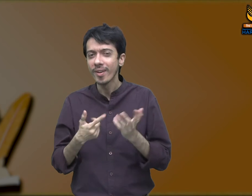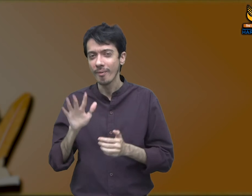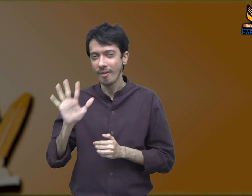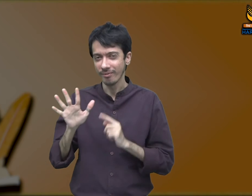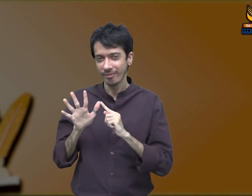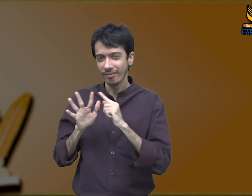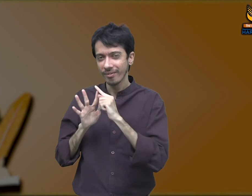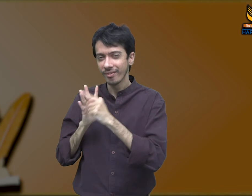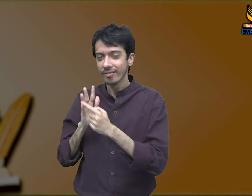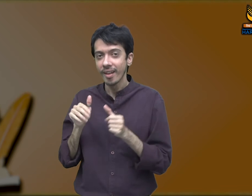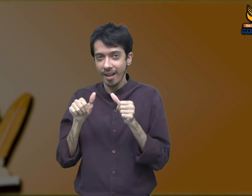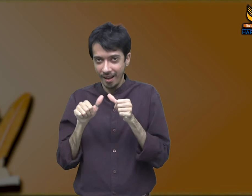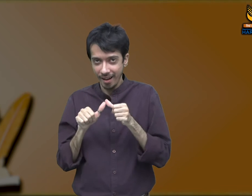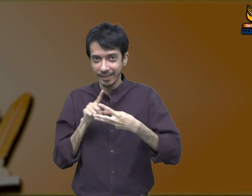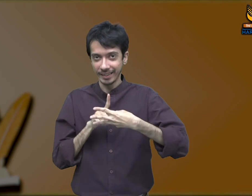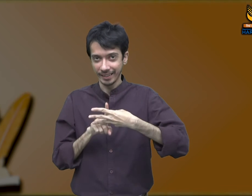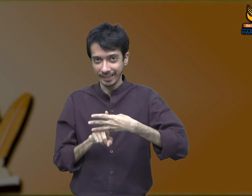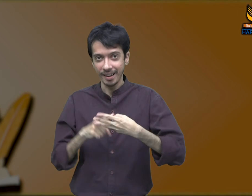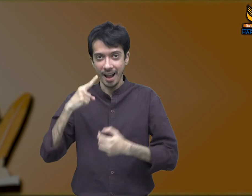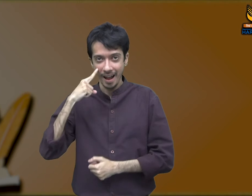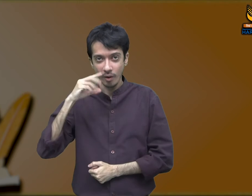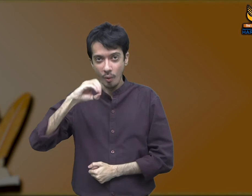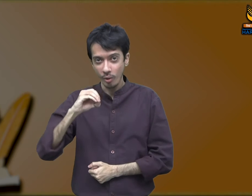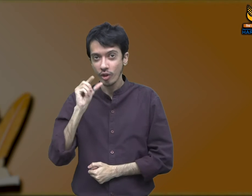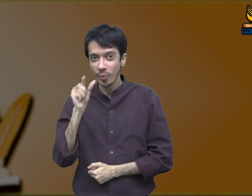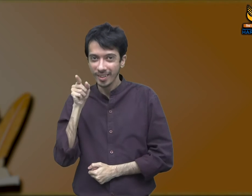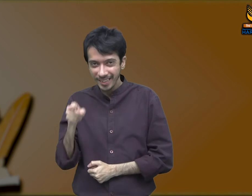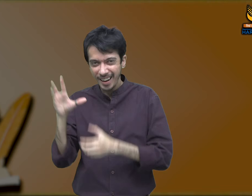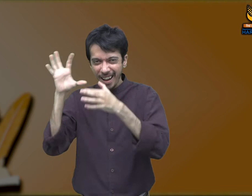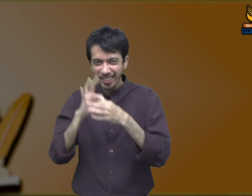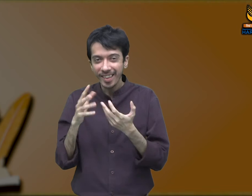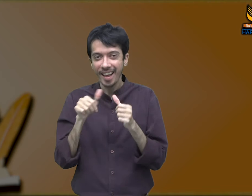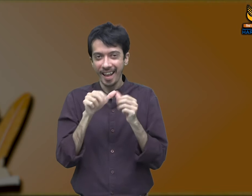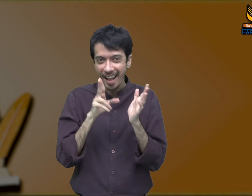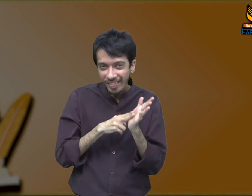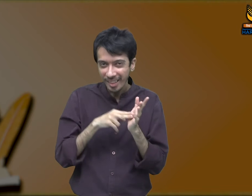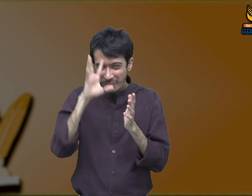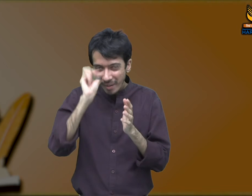In English, we have vowel letters. That is a, e, i, o, u. Do you remember?